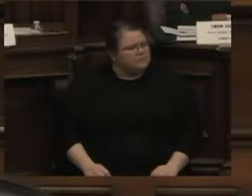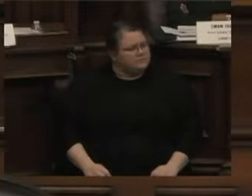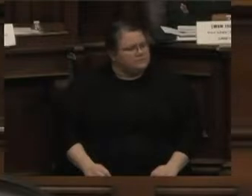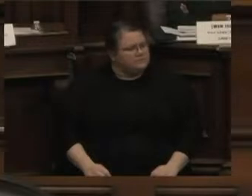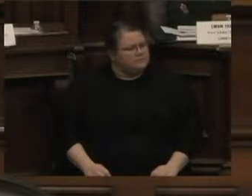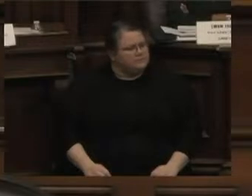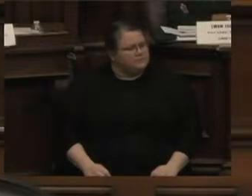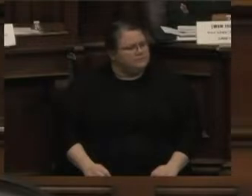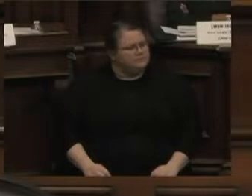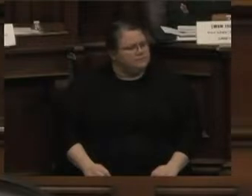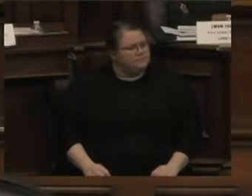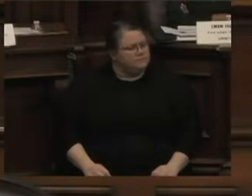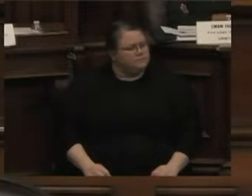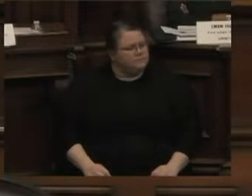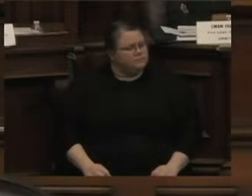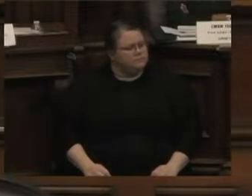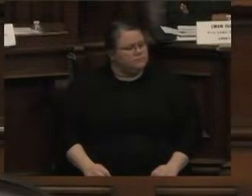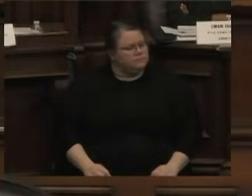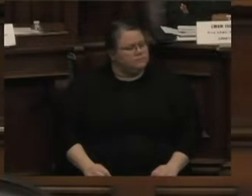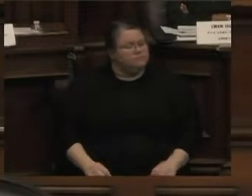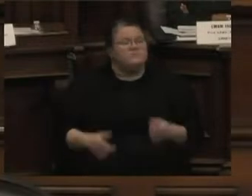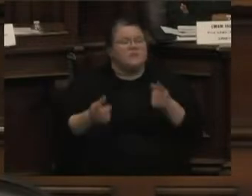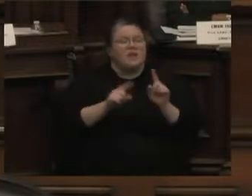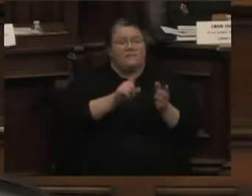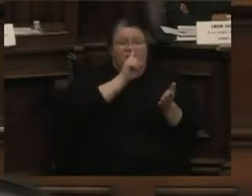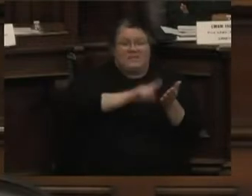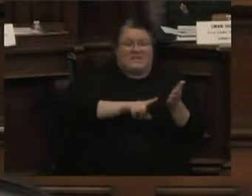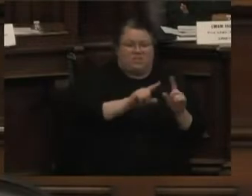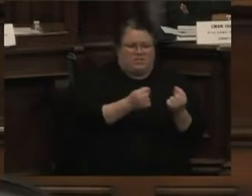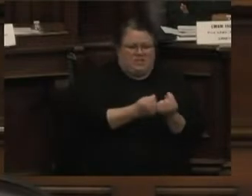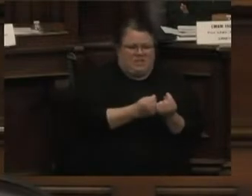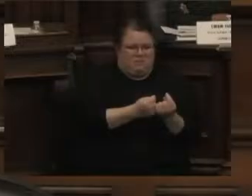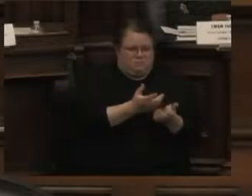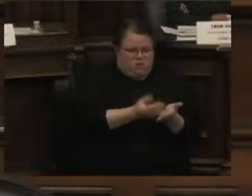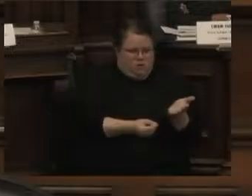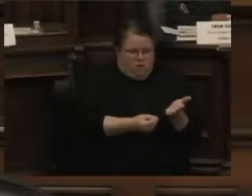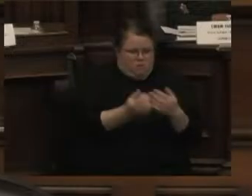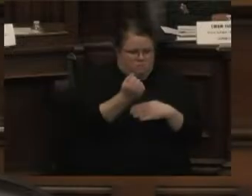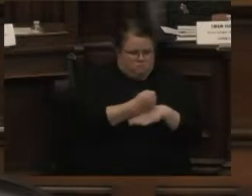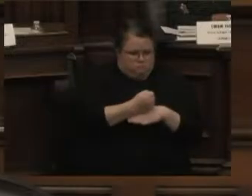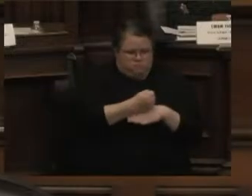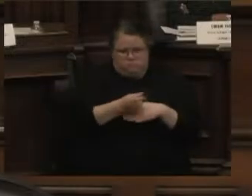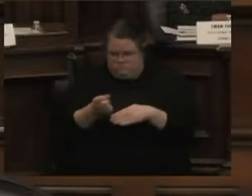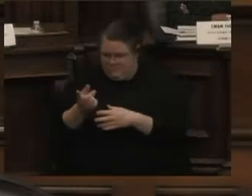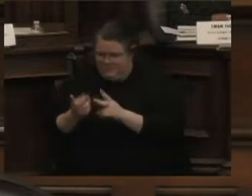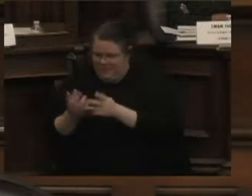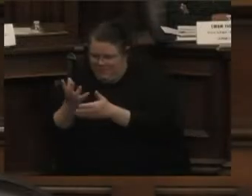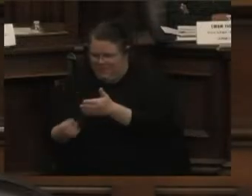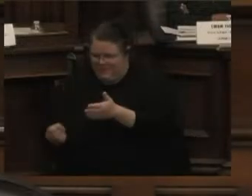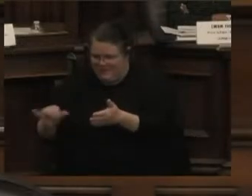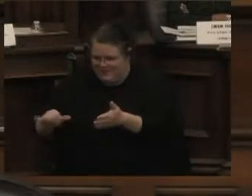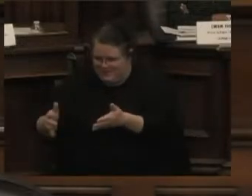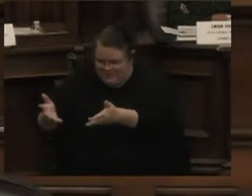presentation of data. So we we did lose a great team when we